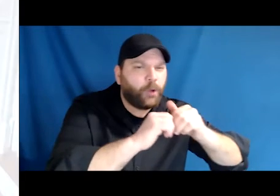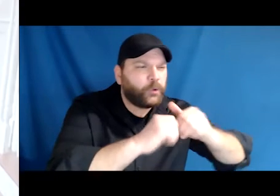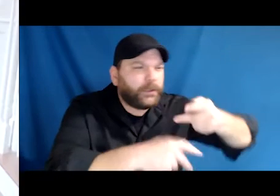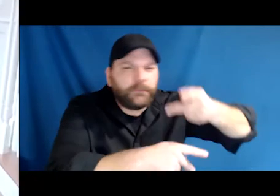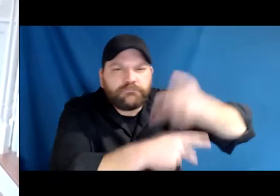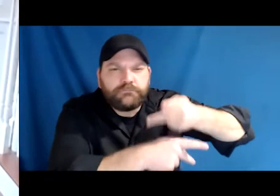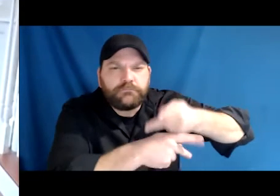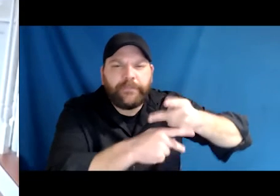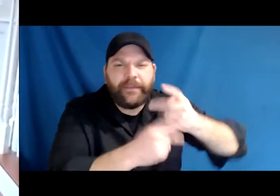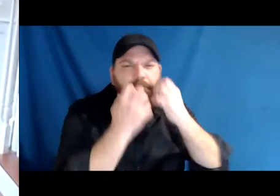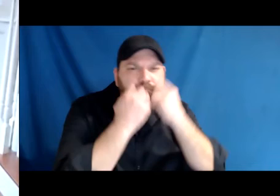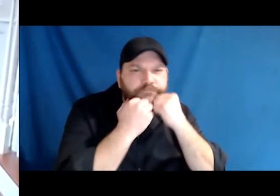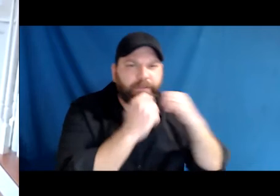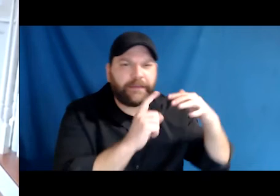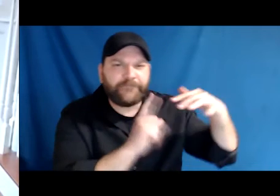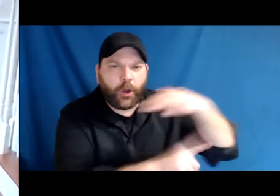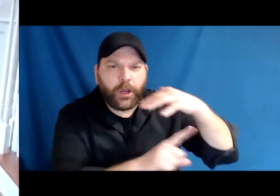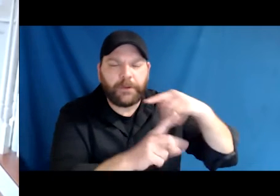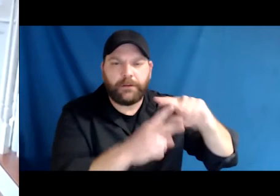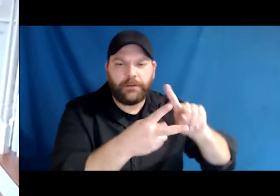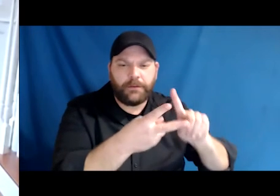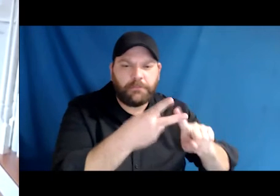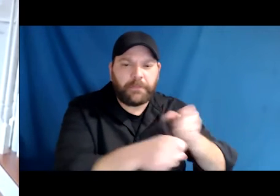Her work led to increasing the plant-based menu options,